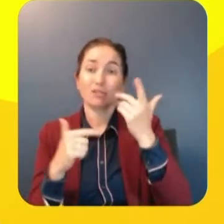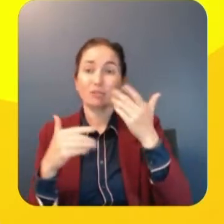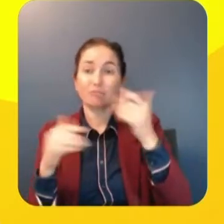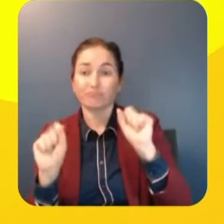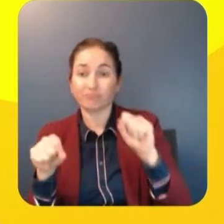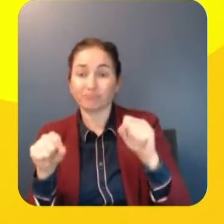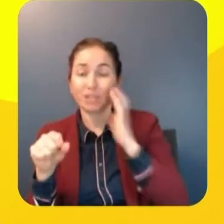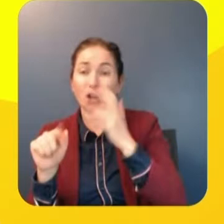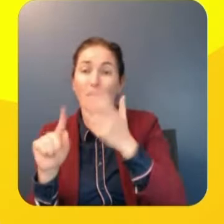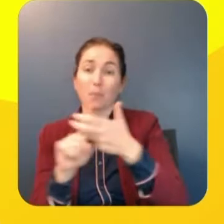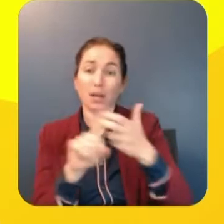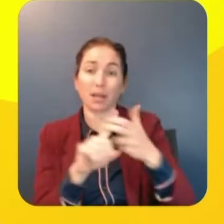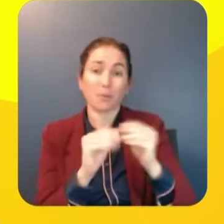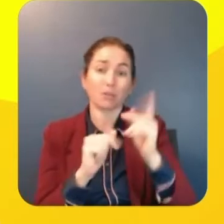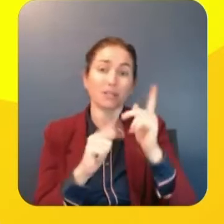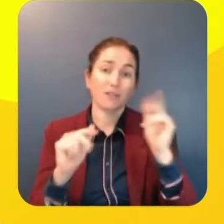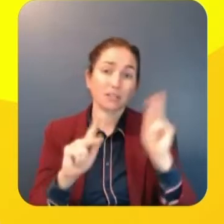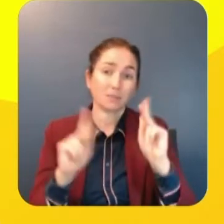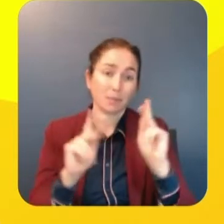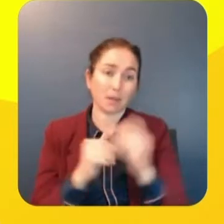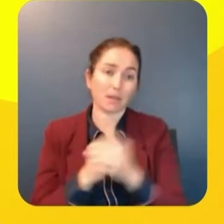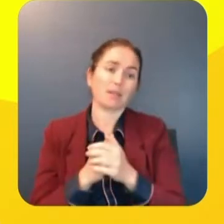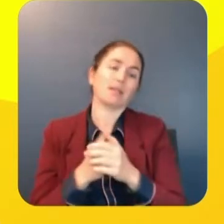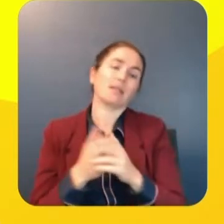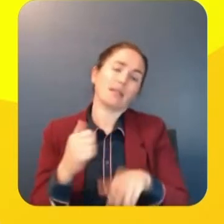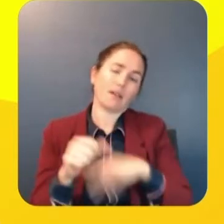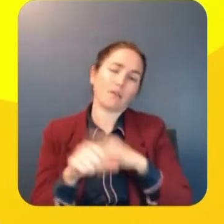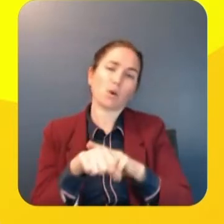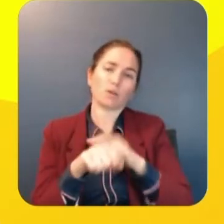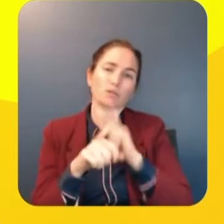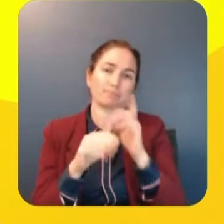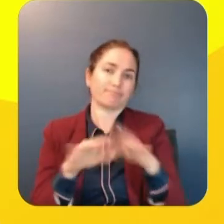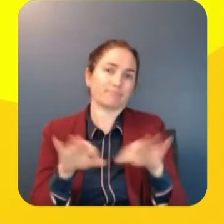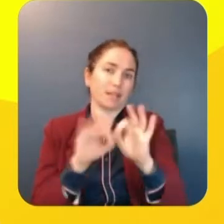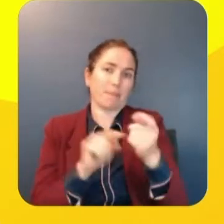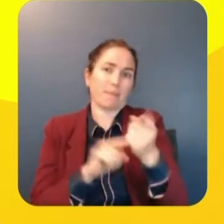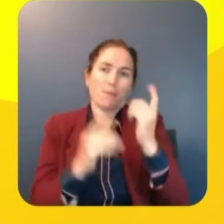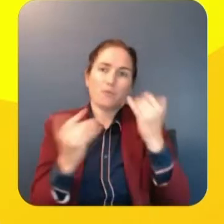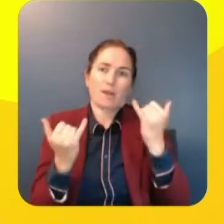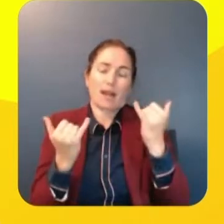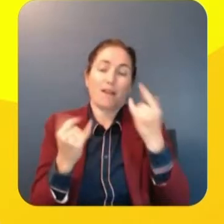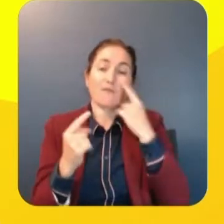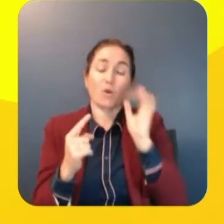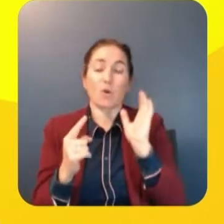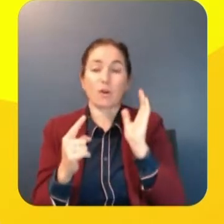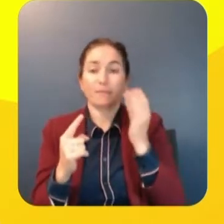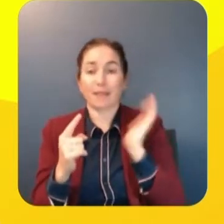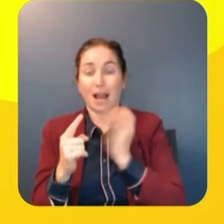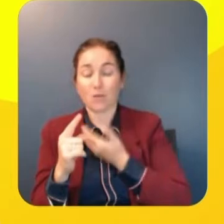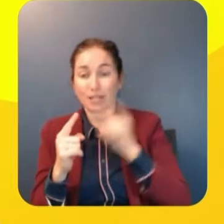And so, of course, it's a critical moment right now in terms of our need to innovate, to overcome these challenges.